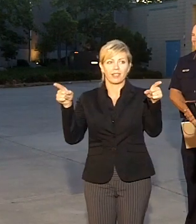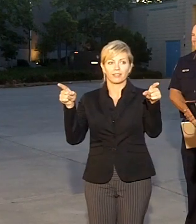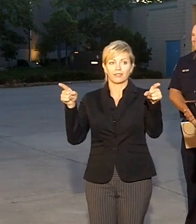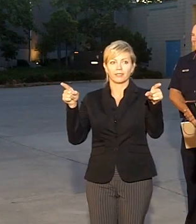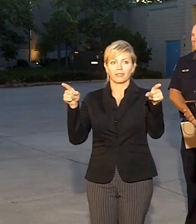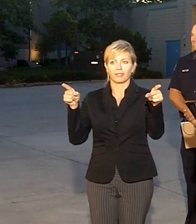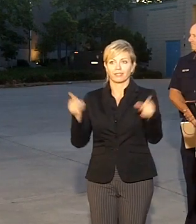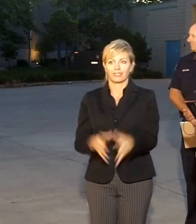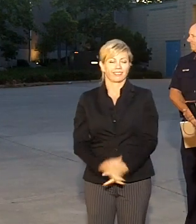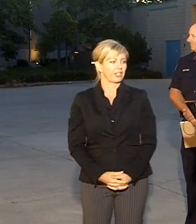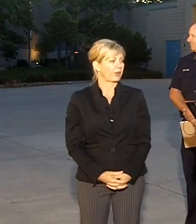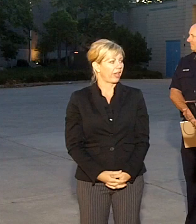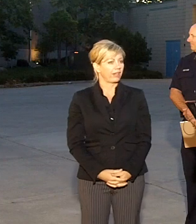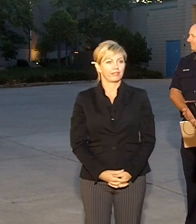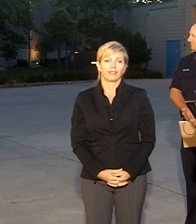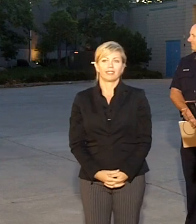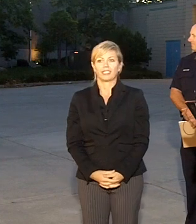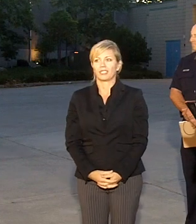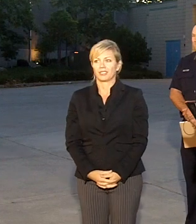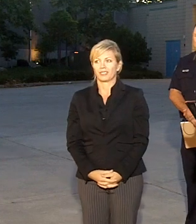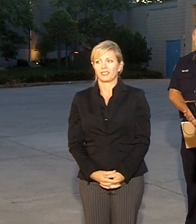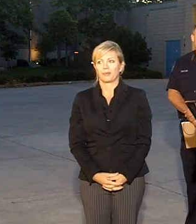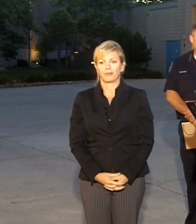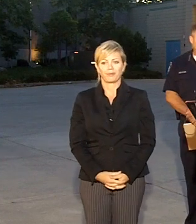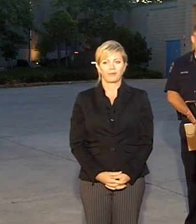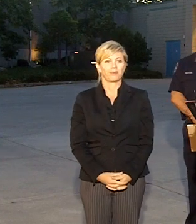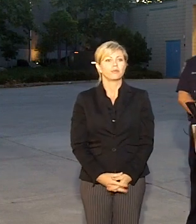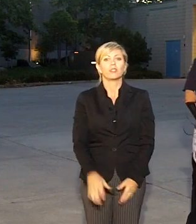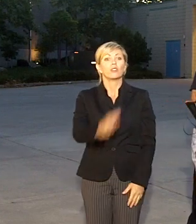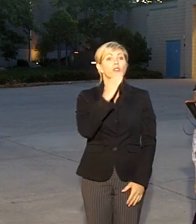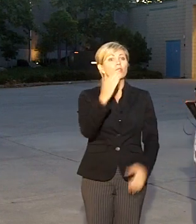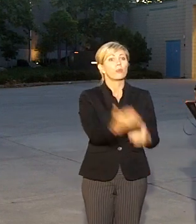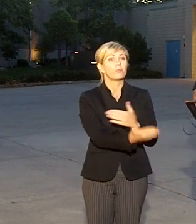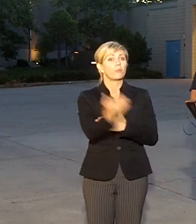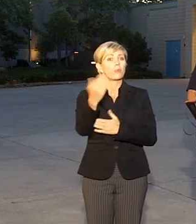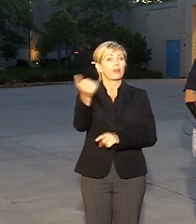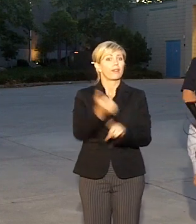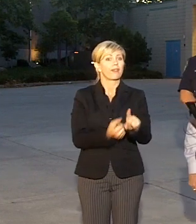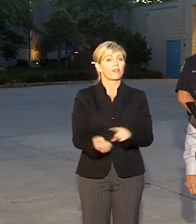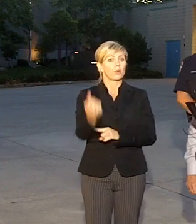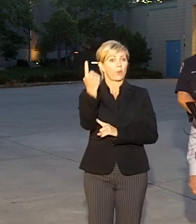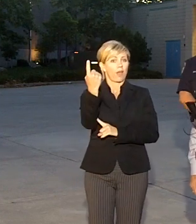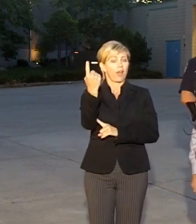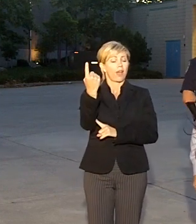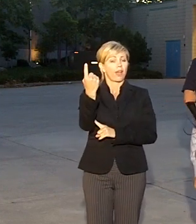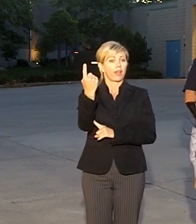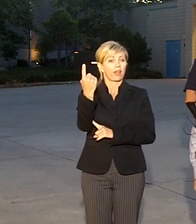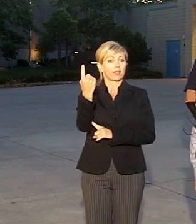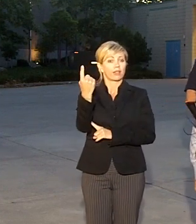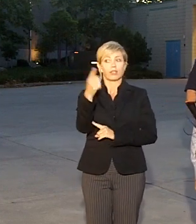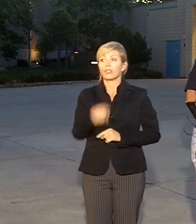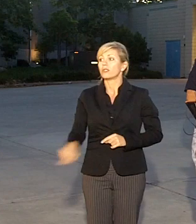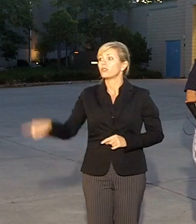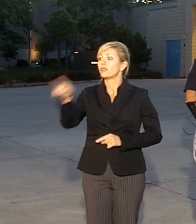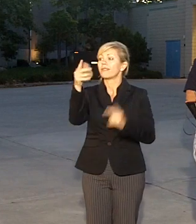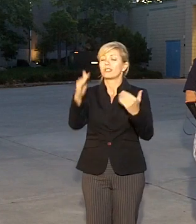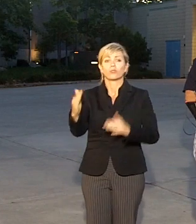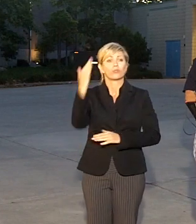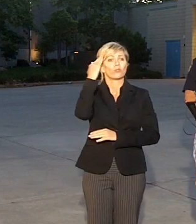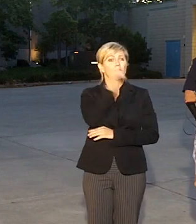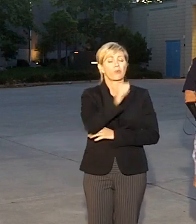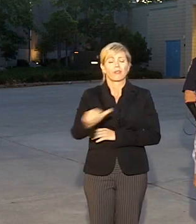you in your locker okay good morning everyone as everyone knows yesterday was a very difficult day